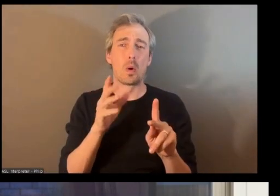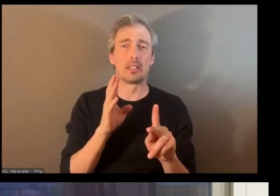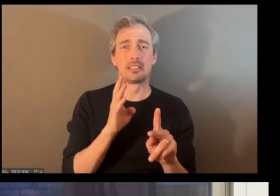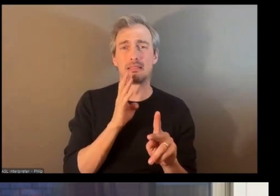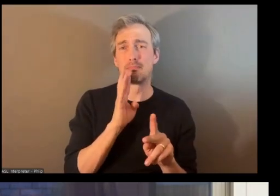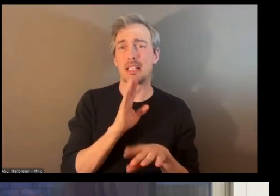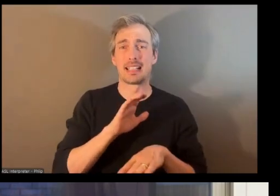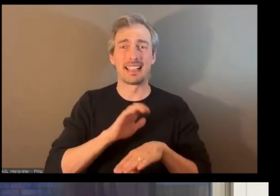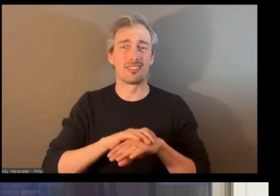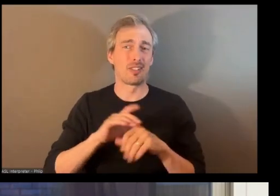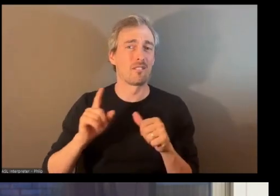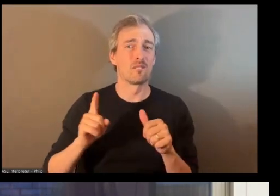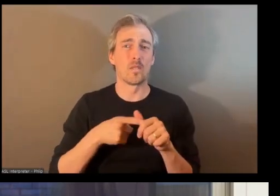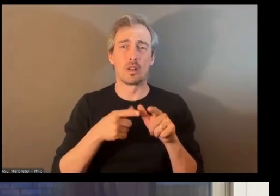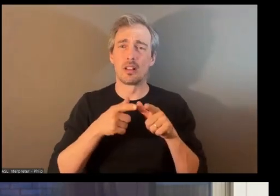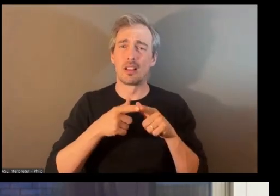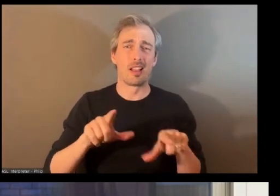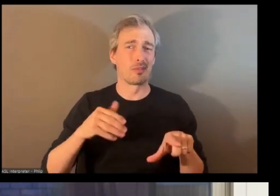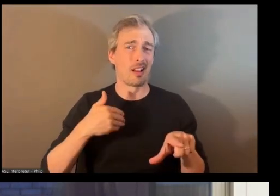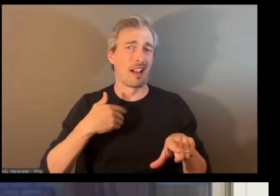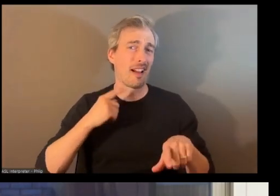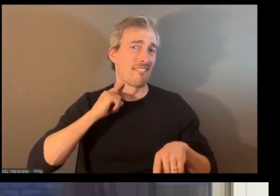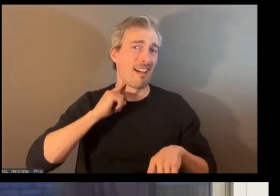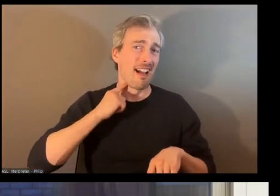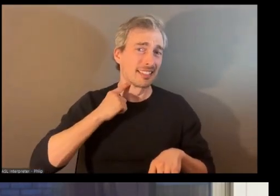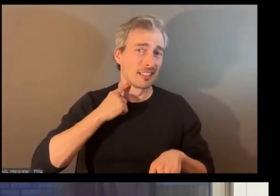There are people who don't speak English as their primary language and have an accent.